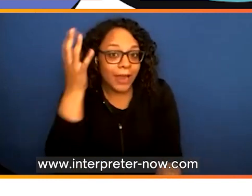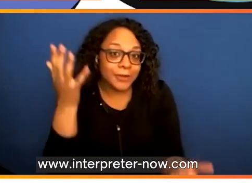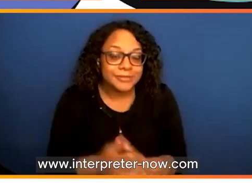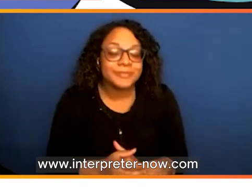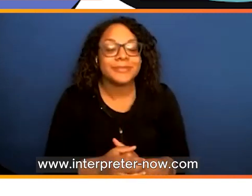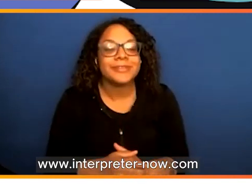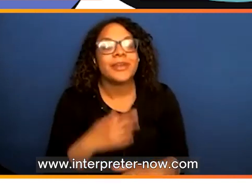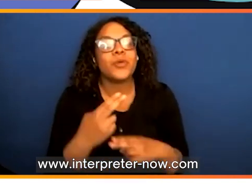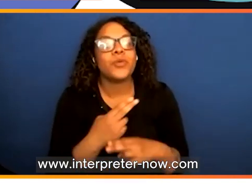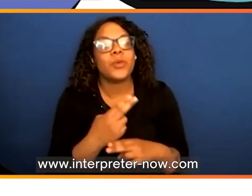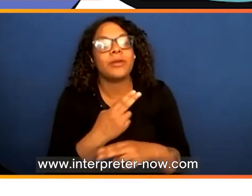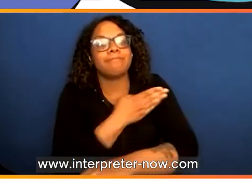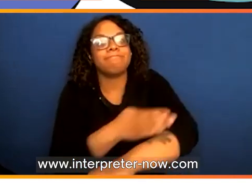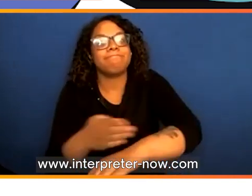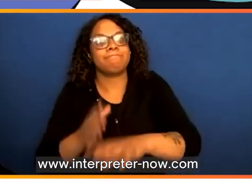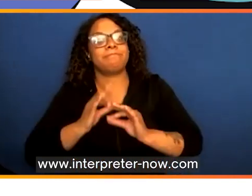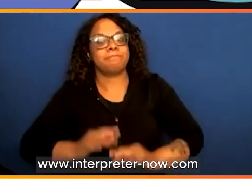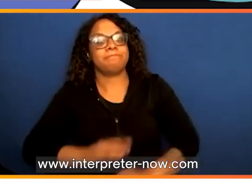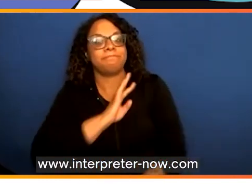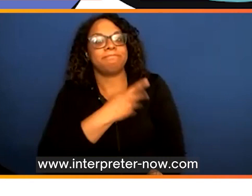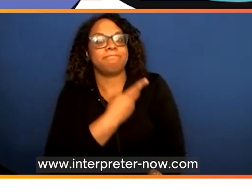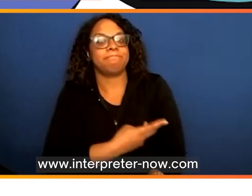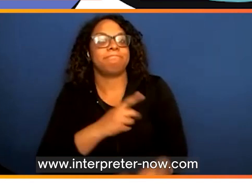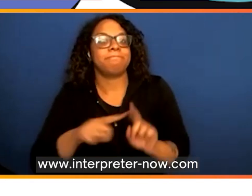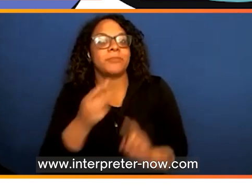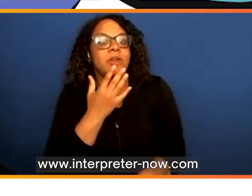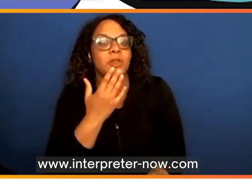I’m wearing a long sleeve buttoned down multicolored shirt.